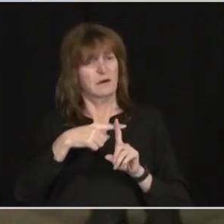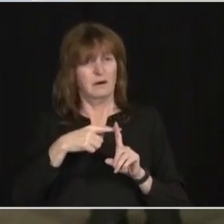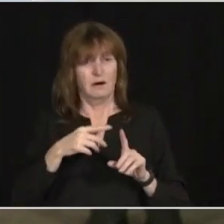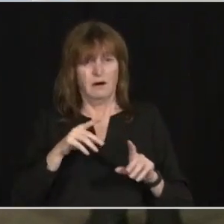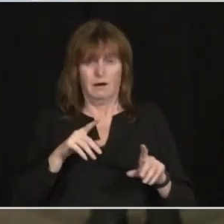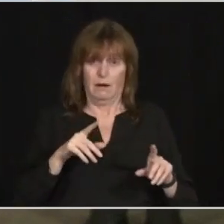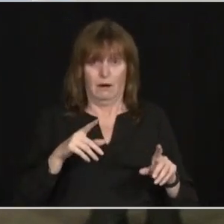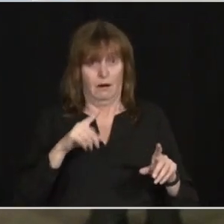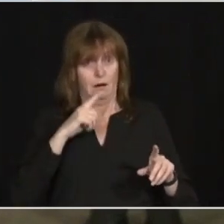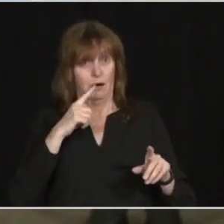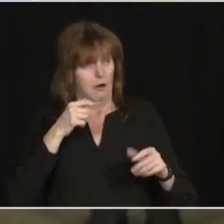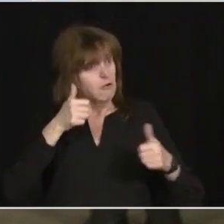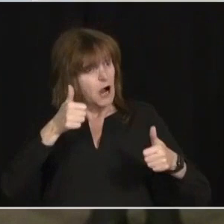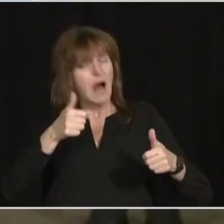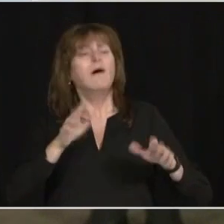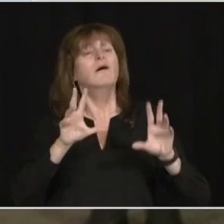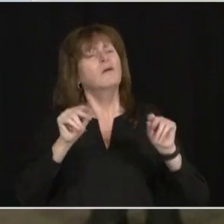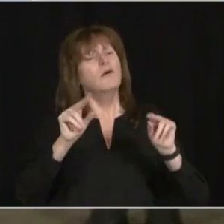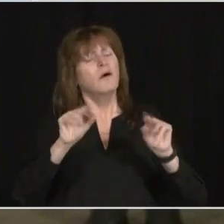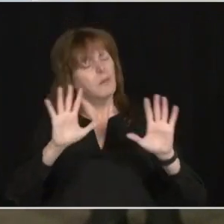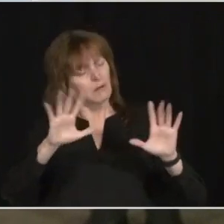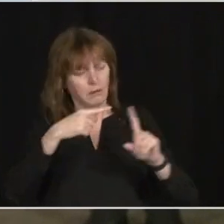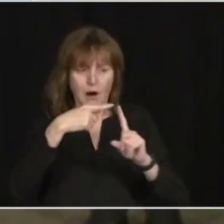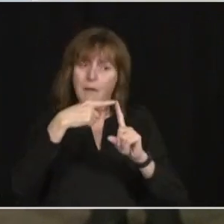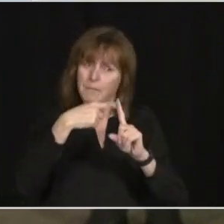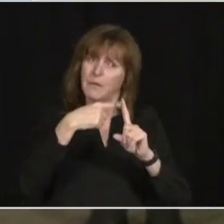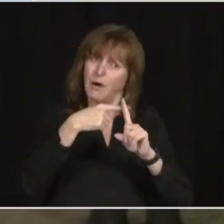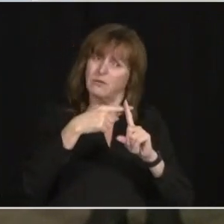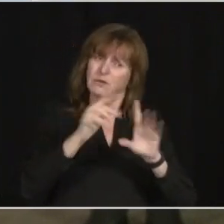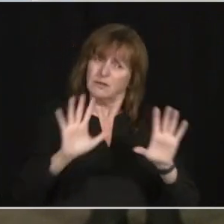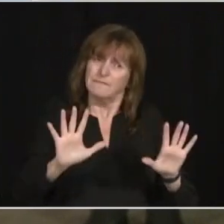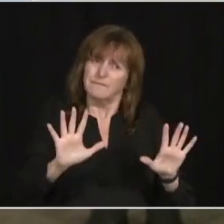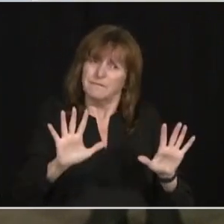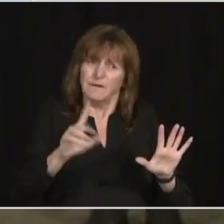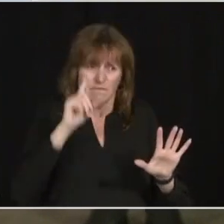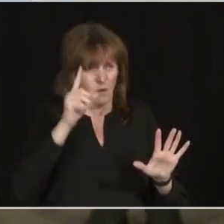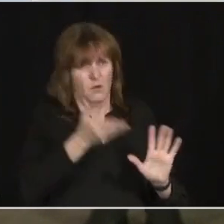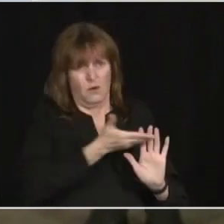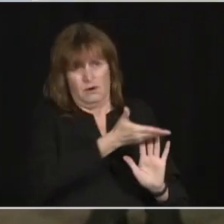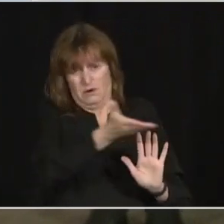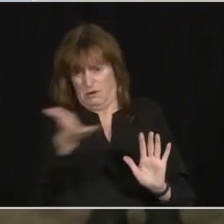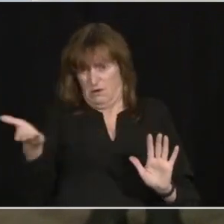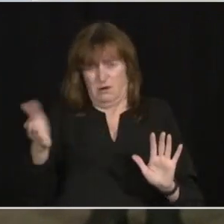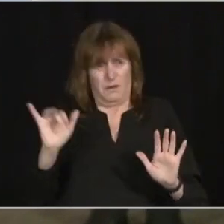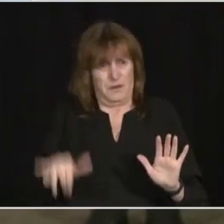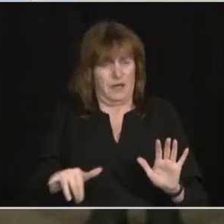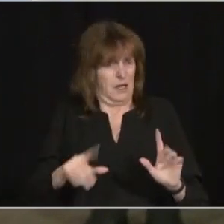they were very positive for the public sector, but long-term care we do have a challenge.